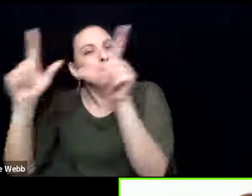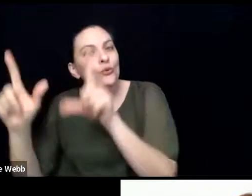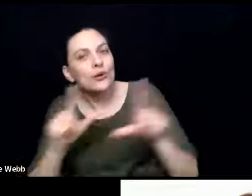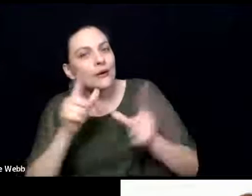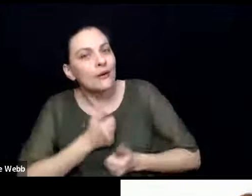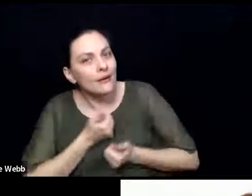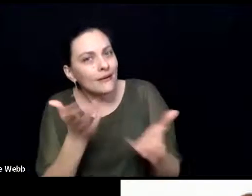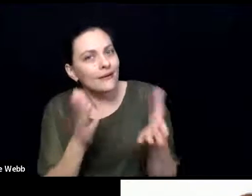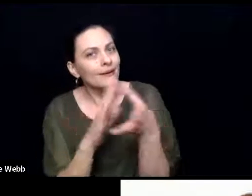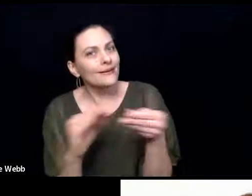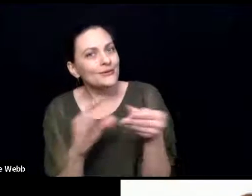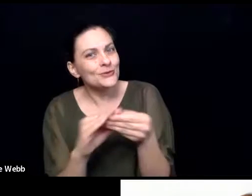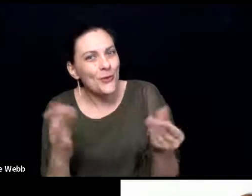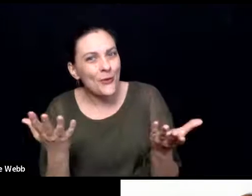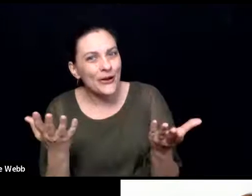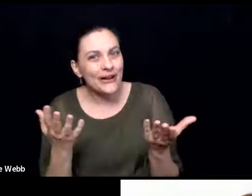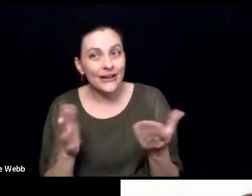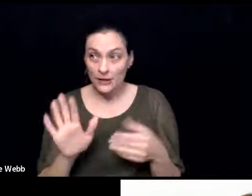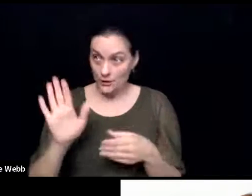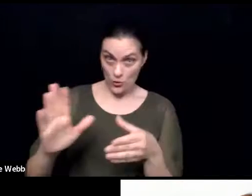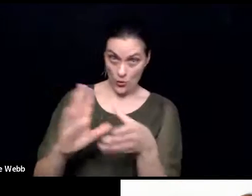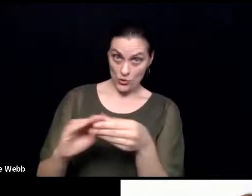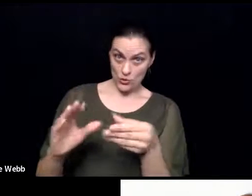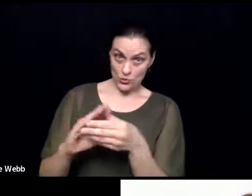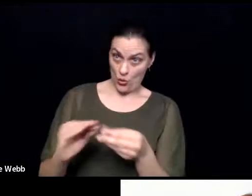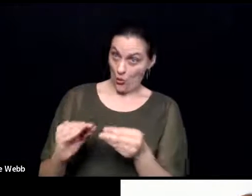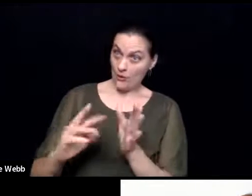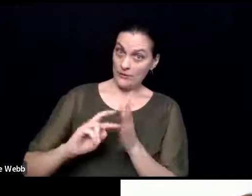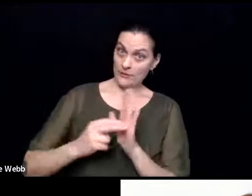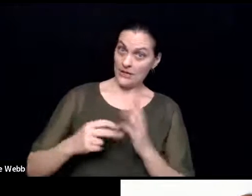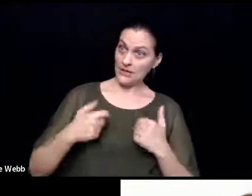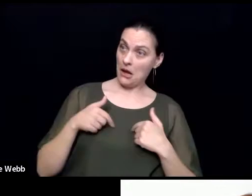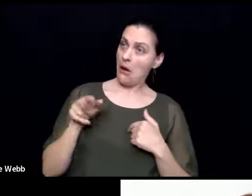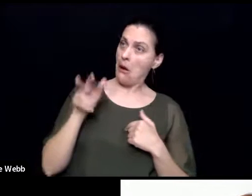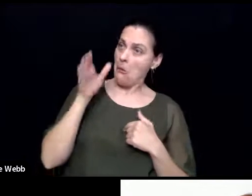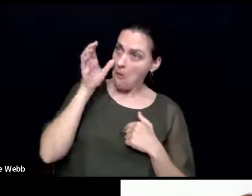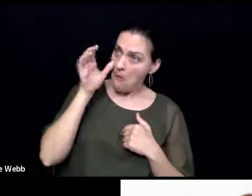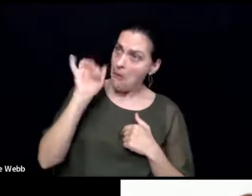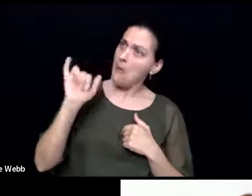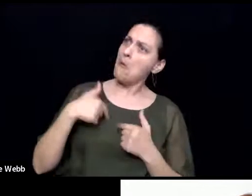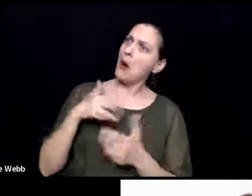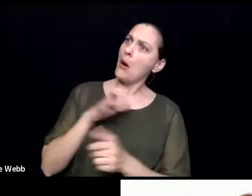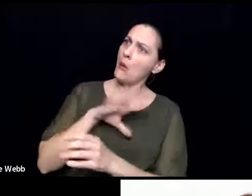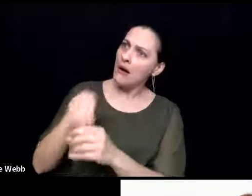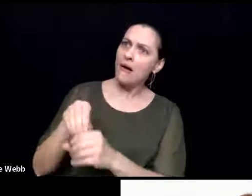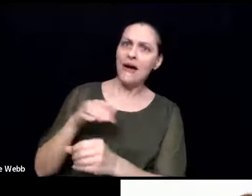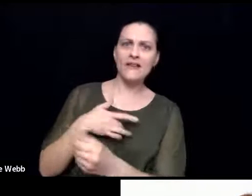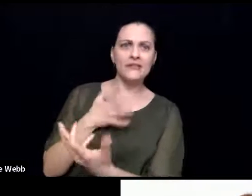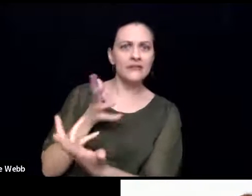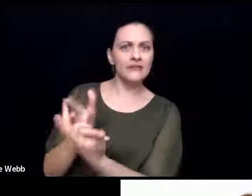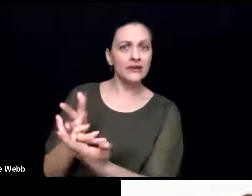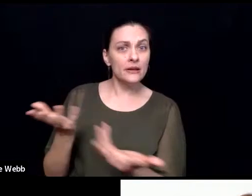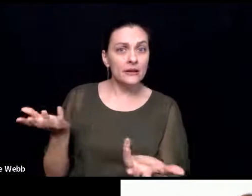I think one of the things you can do is ask your management or leadership what story can they tell?